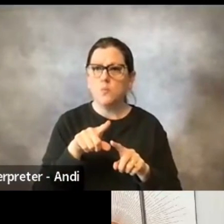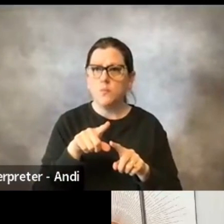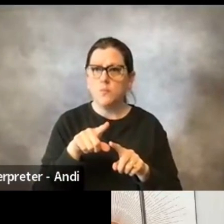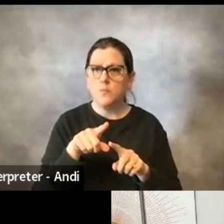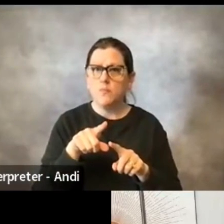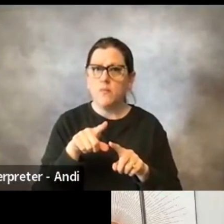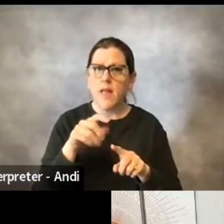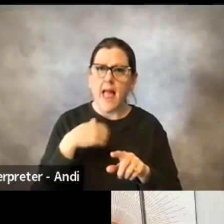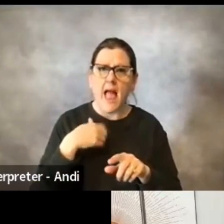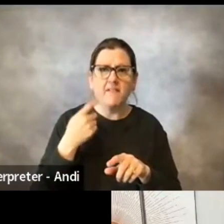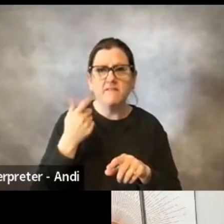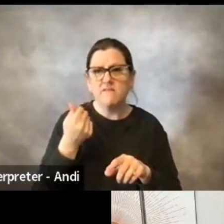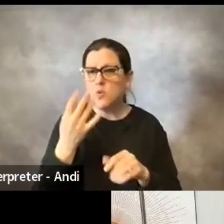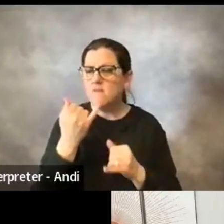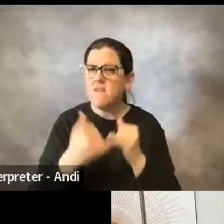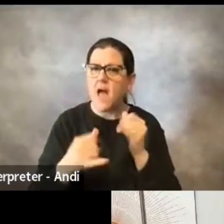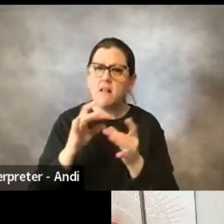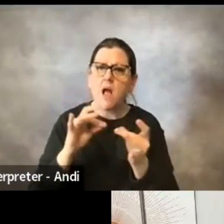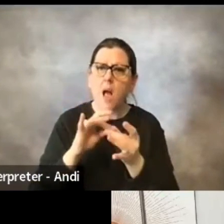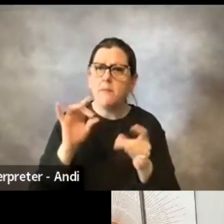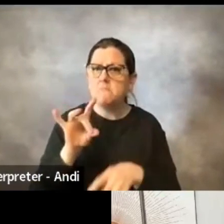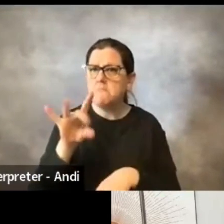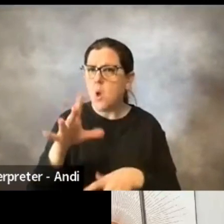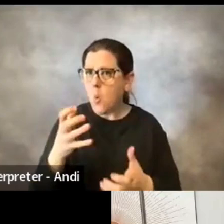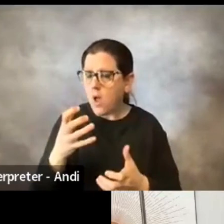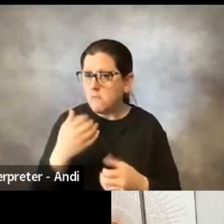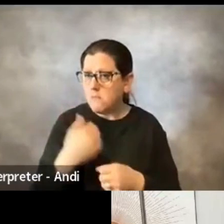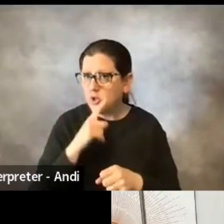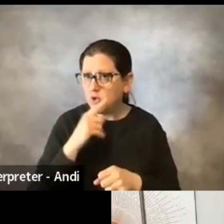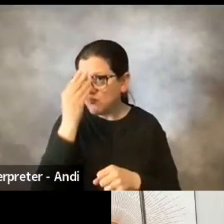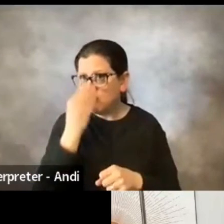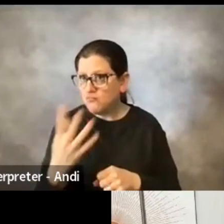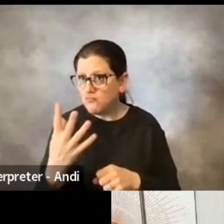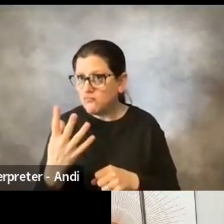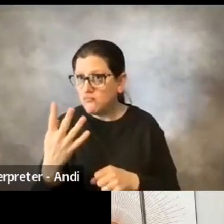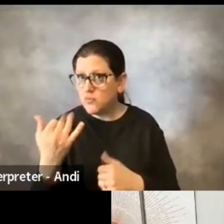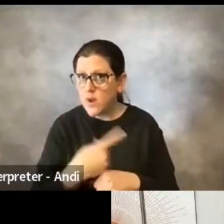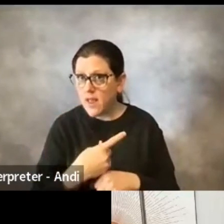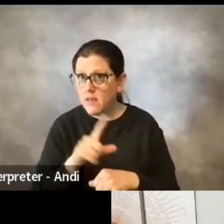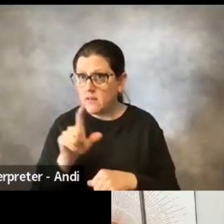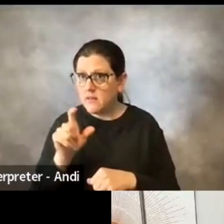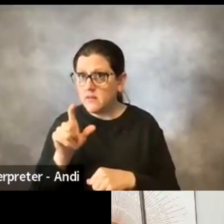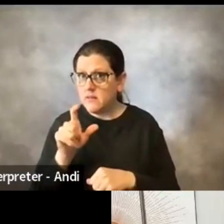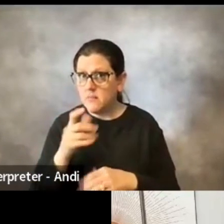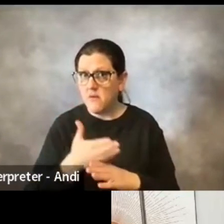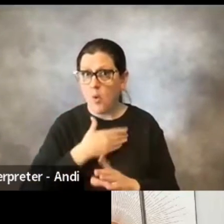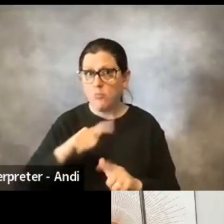final remarks that you wanted to make sure that you mentioned today, before we turn it over for some q&a.